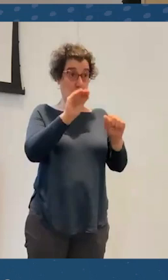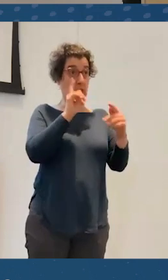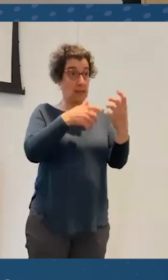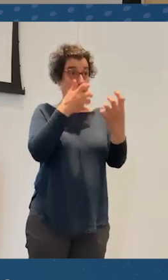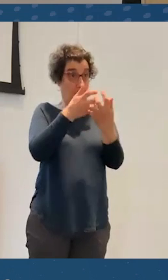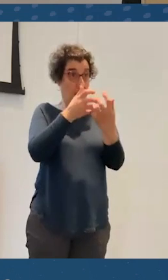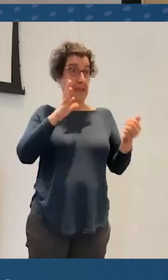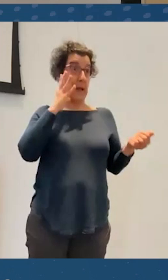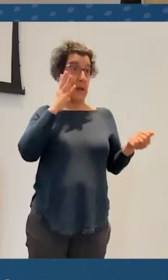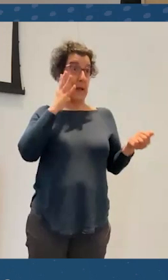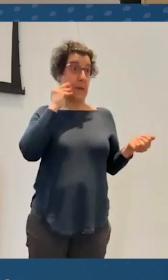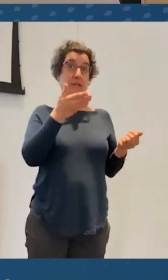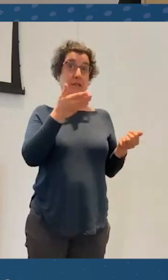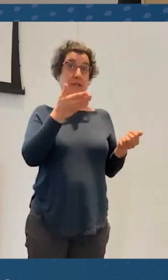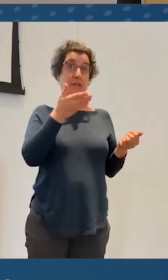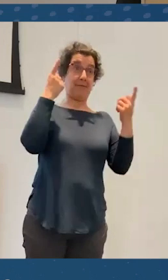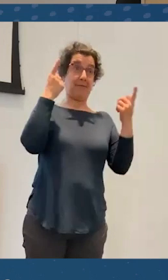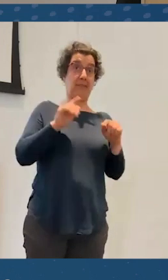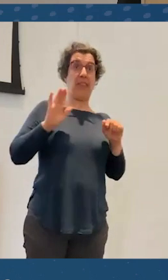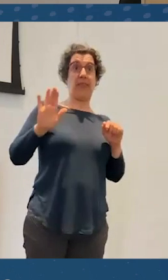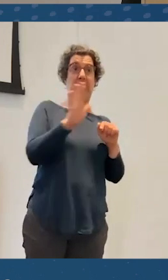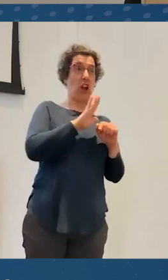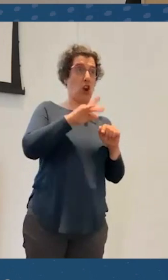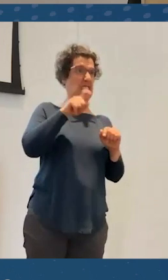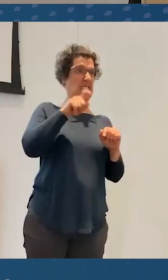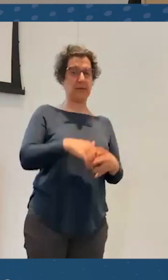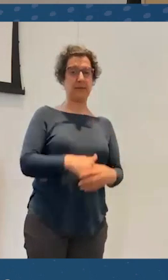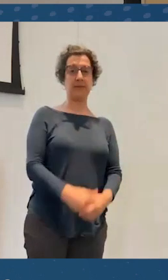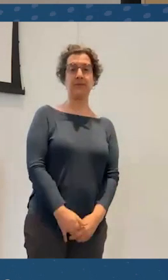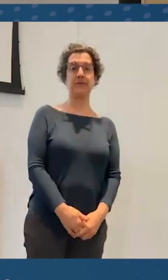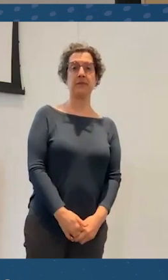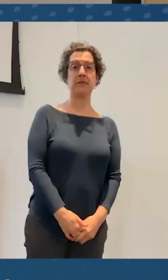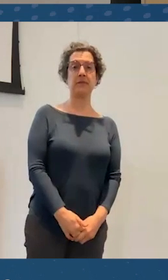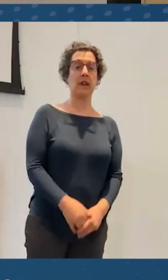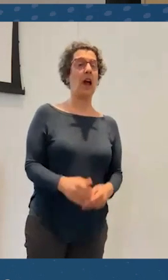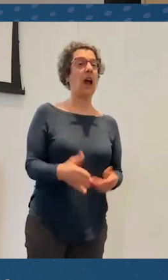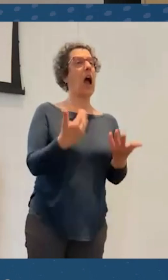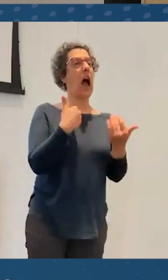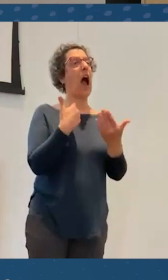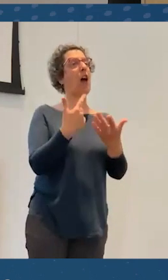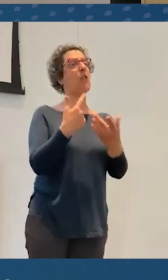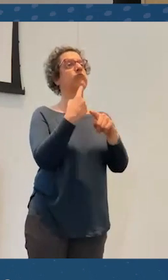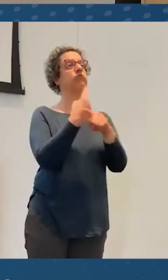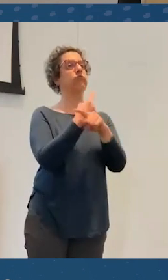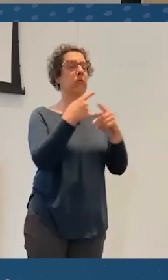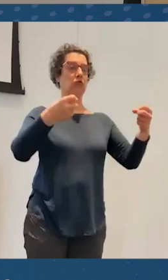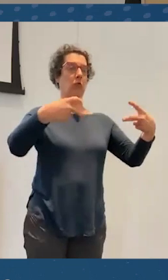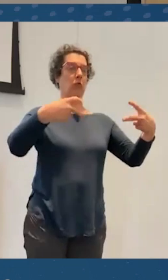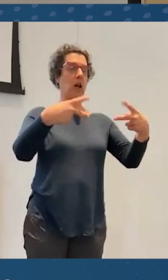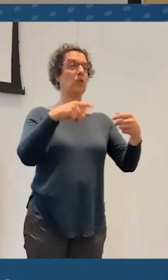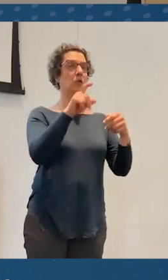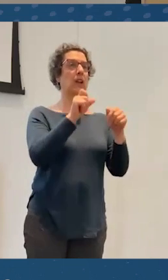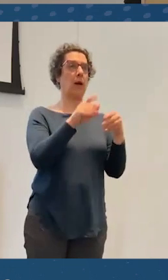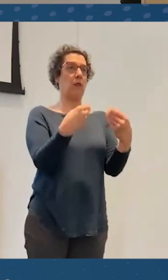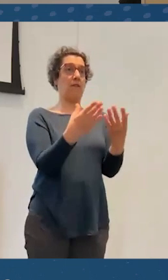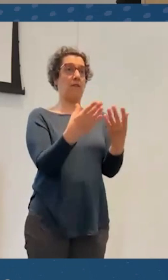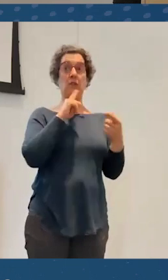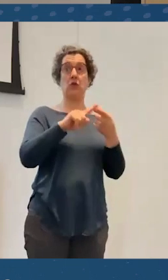to best suit their needs. There are some traditional subtitle display options that you can provide to your users,